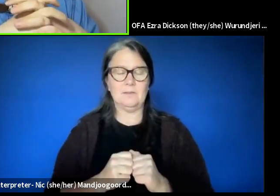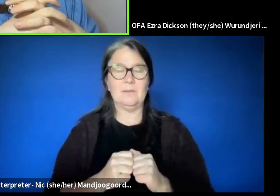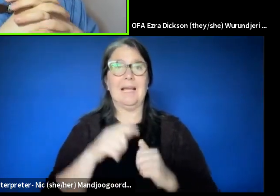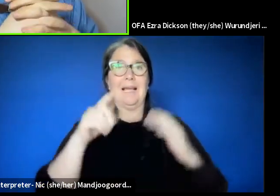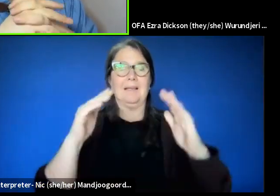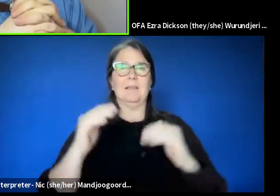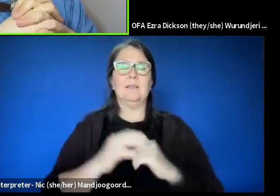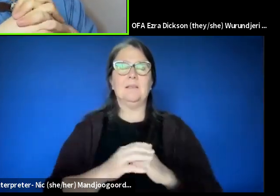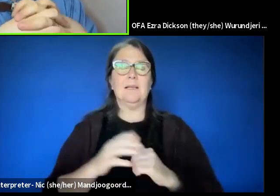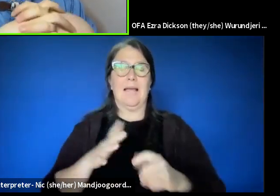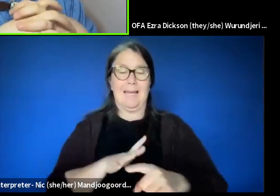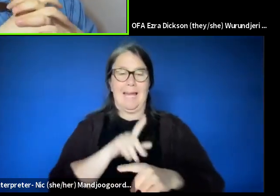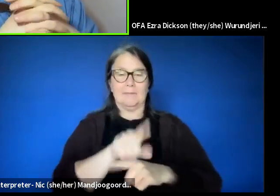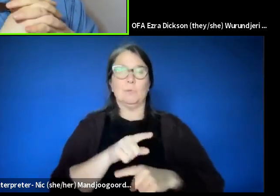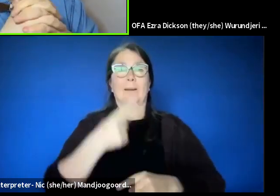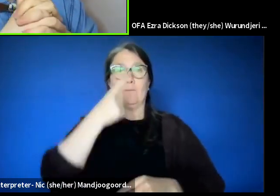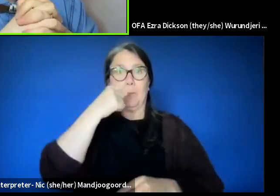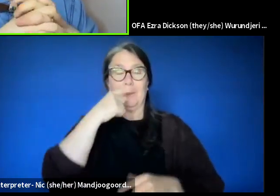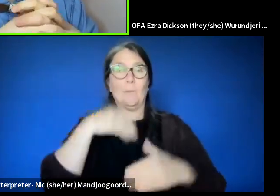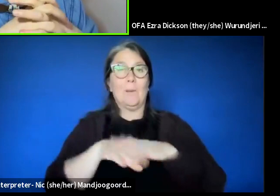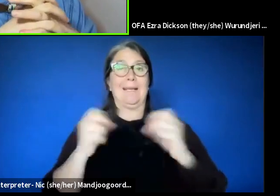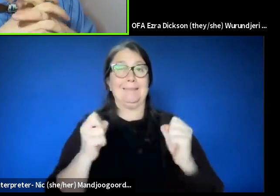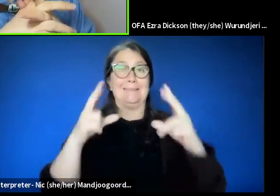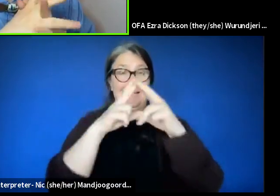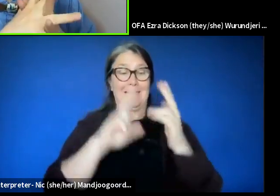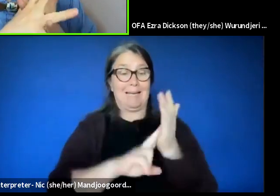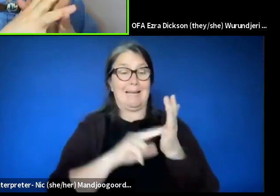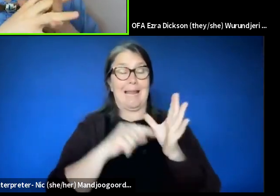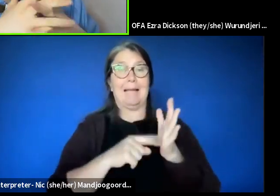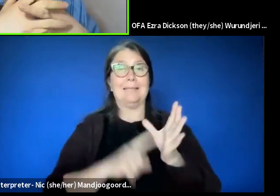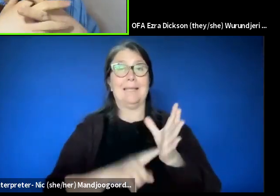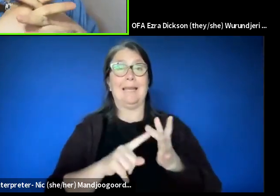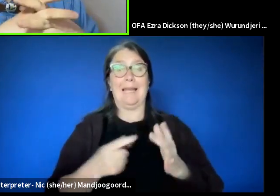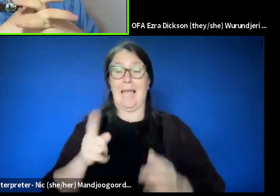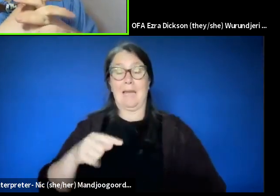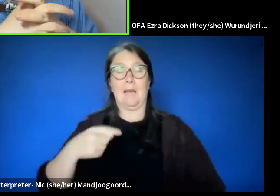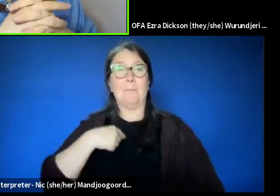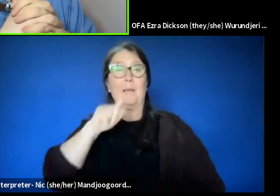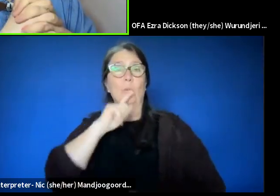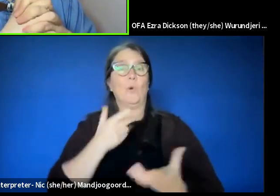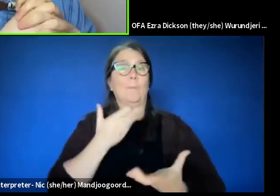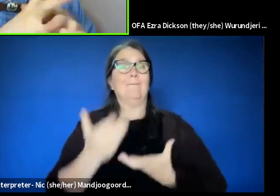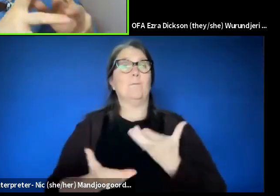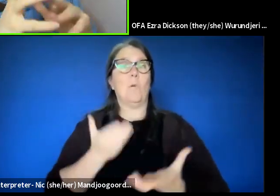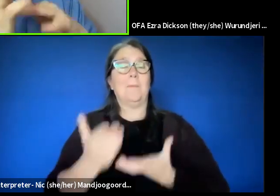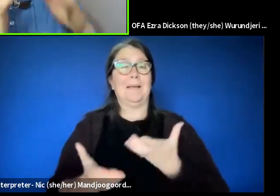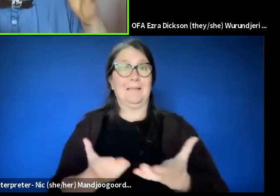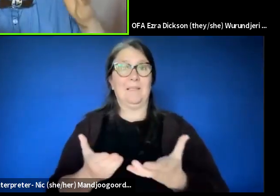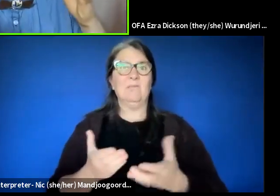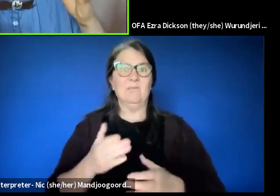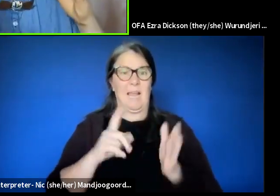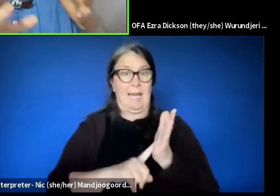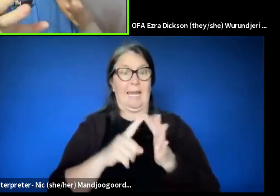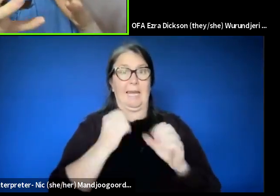kings and queens FBI radios queer culture segment. Next week for those in Sydney and Natalie and I will both be performing at query table performing at query table reads